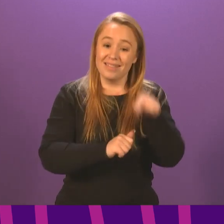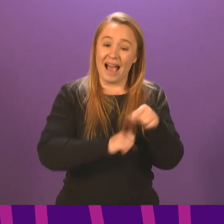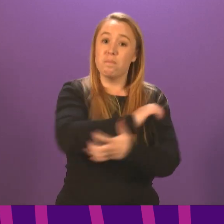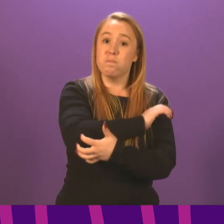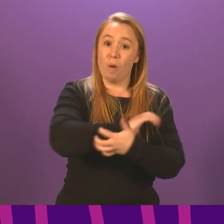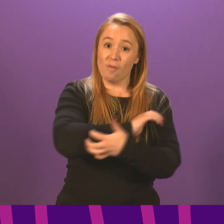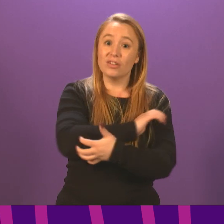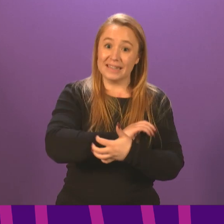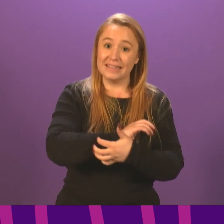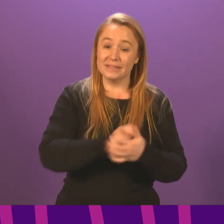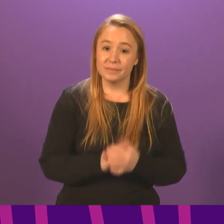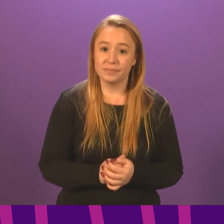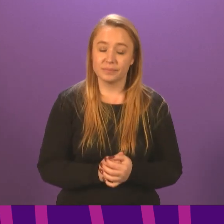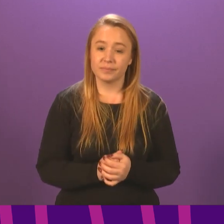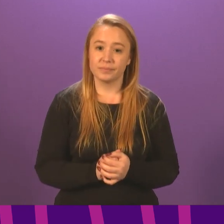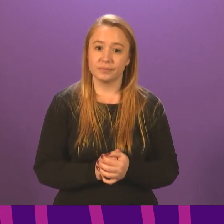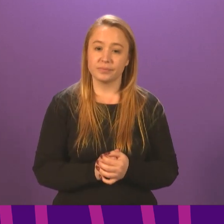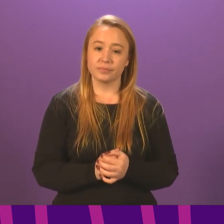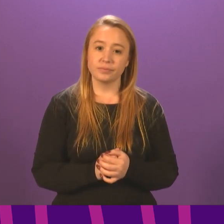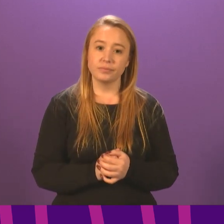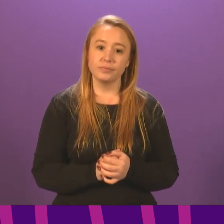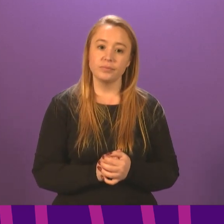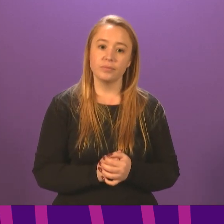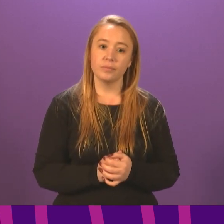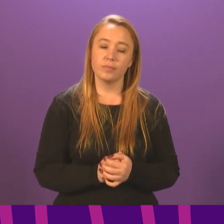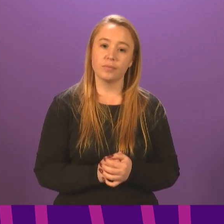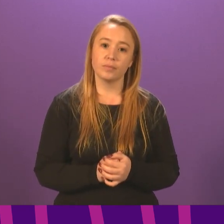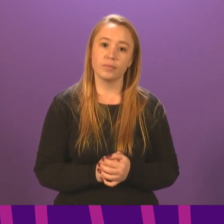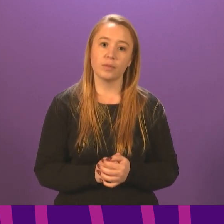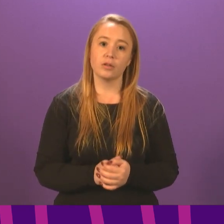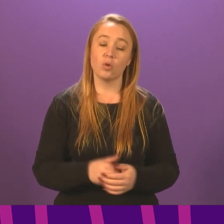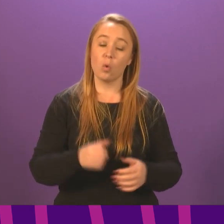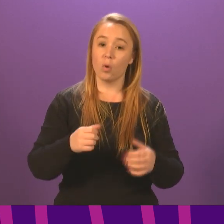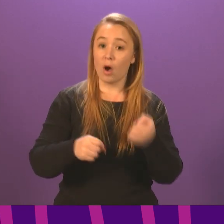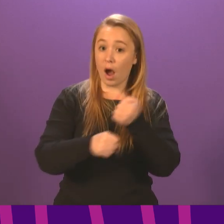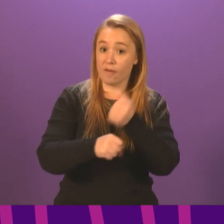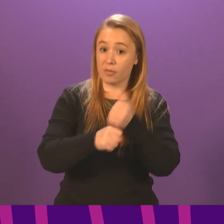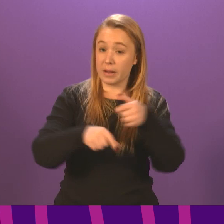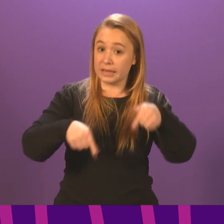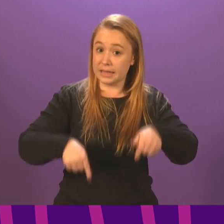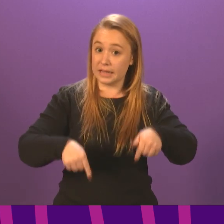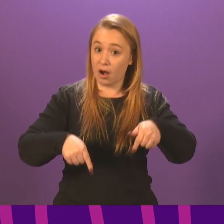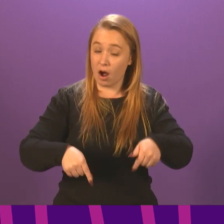and none a matter of choice. How seriously is the Government taking the unequal impact